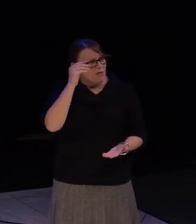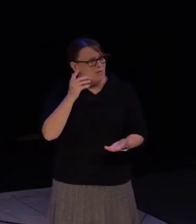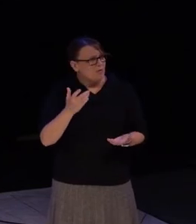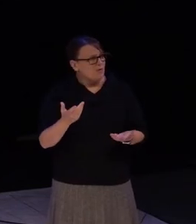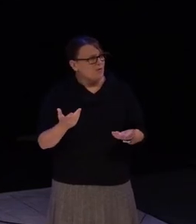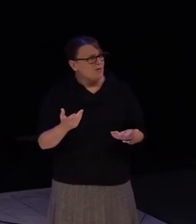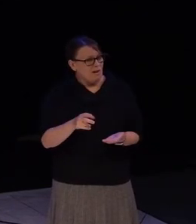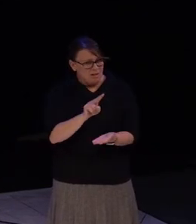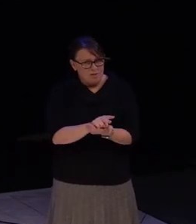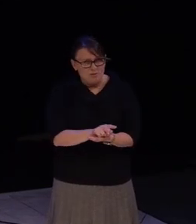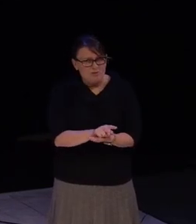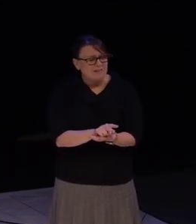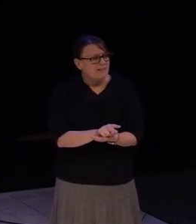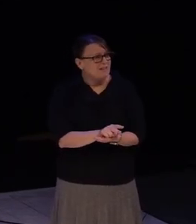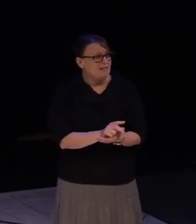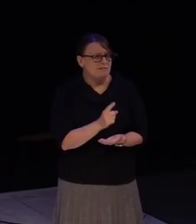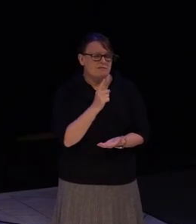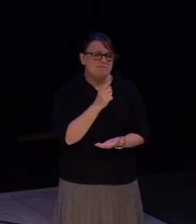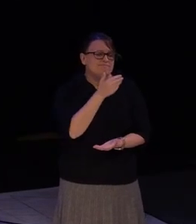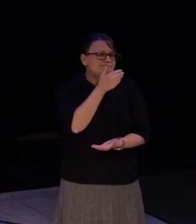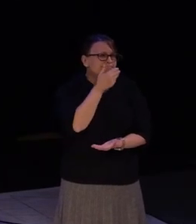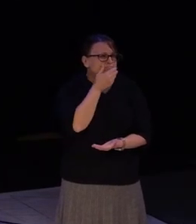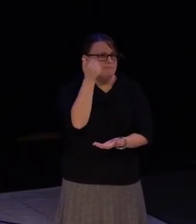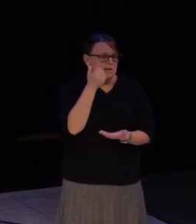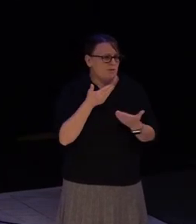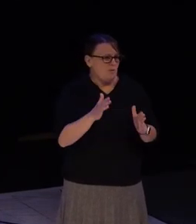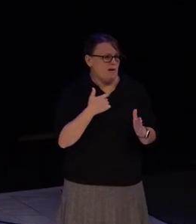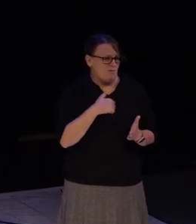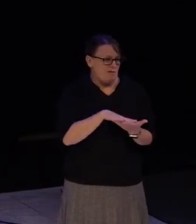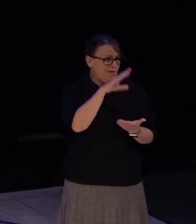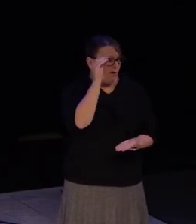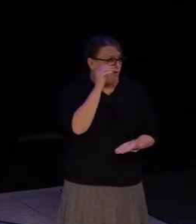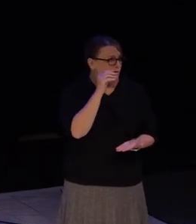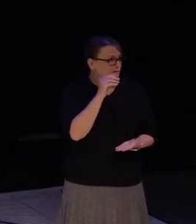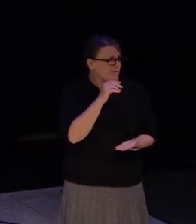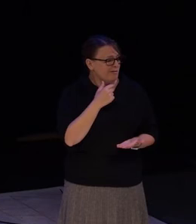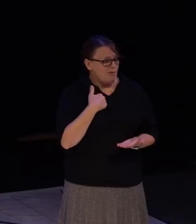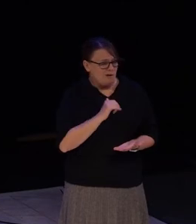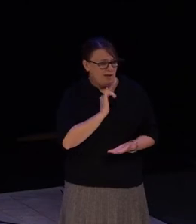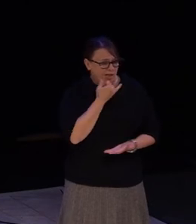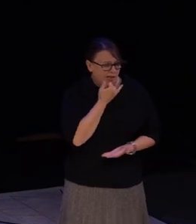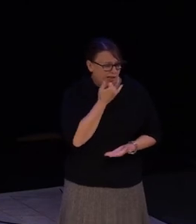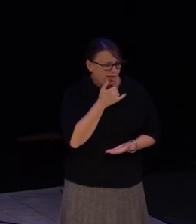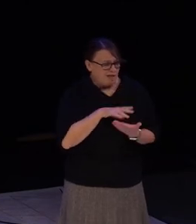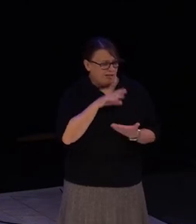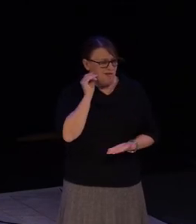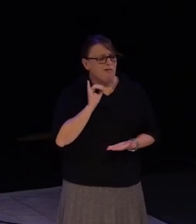Losing is one of the best ways we learn from our mistakes. And the best athletes out there are the ones